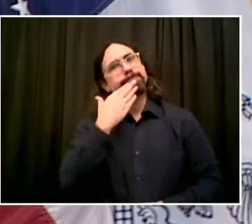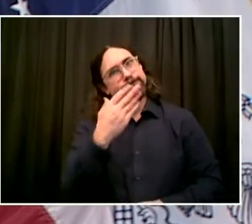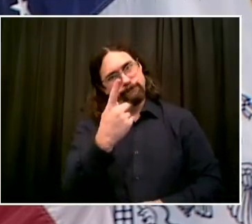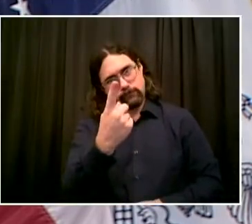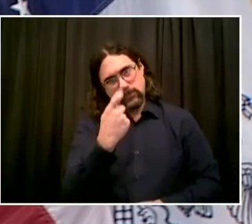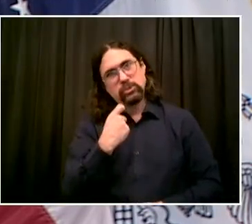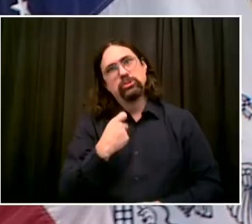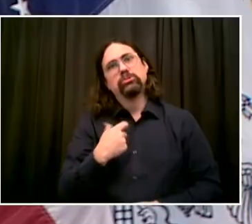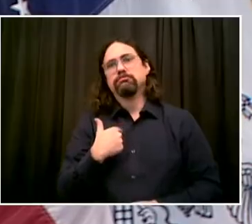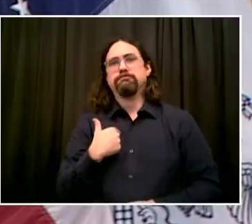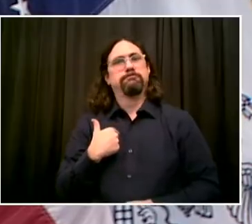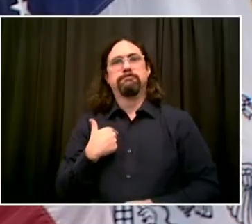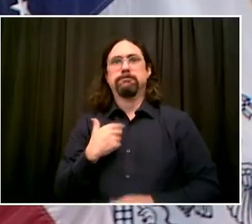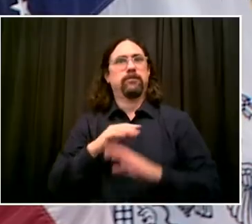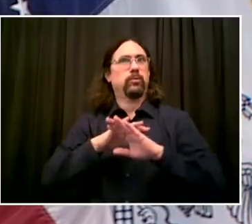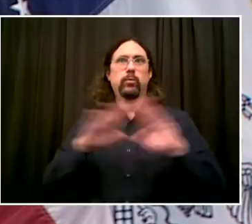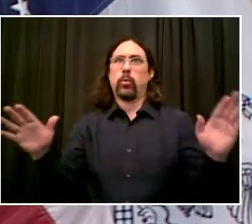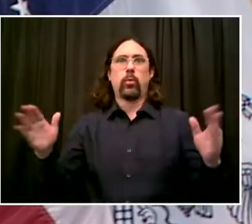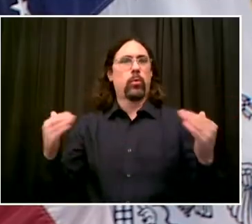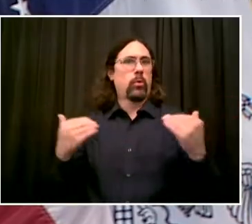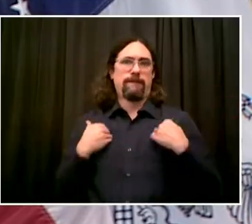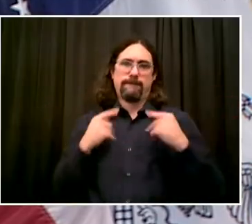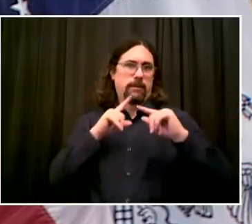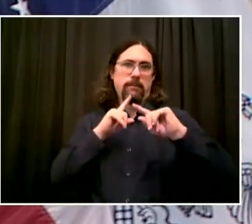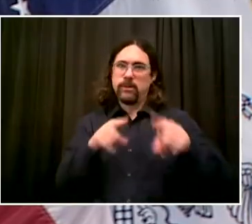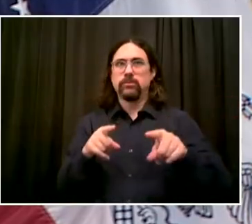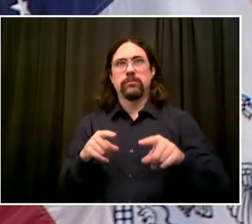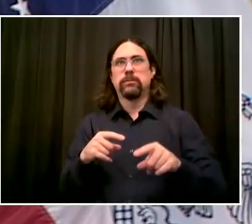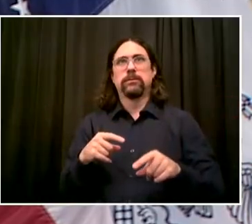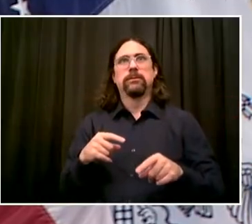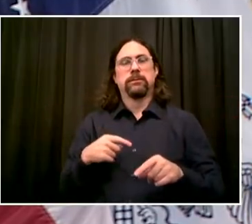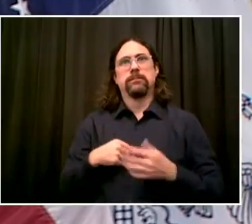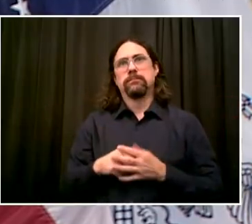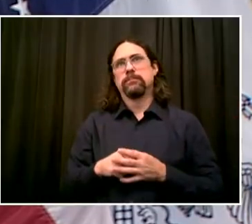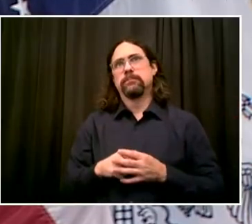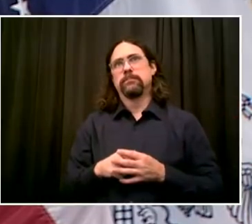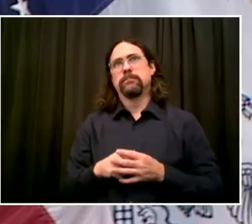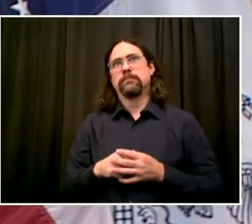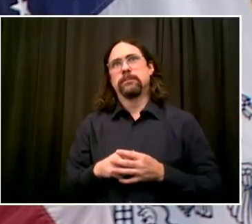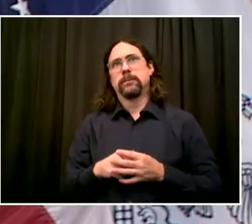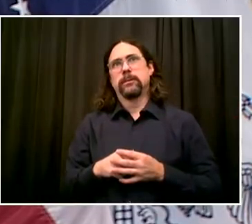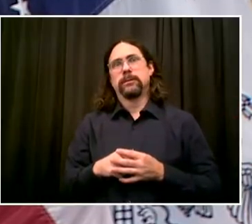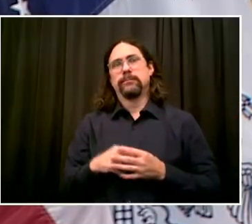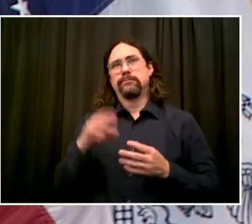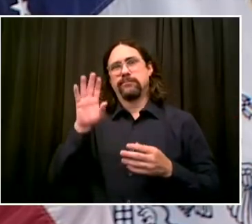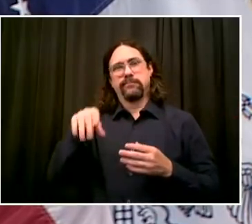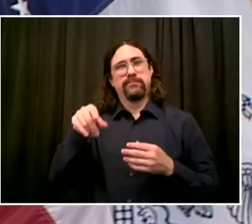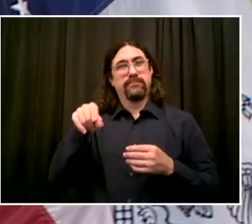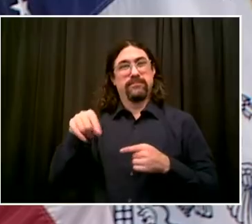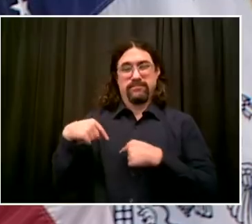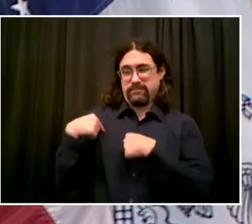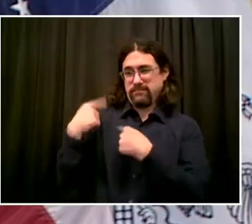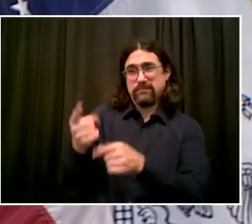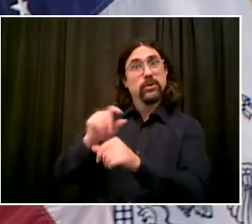IO DNOT KNOW ENOUGH ABOUT WHAT IS HAPPENING RIGHT